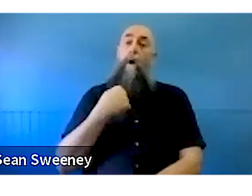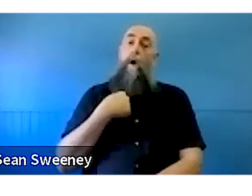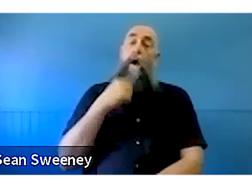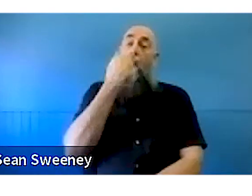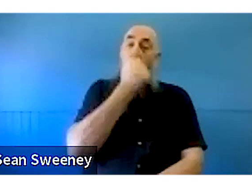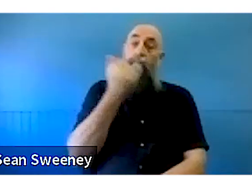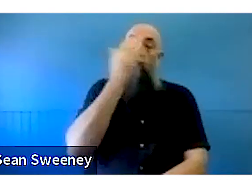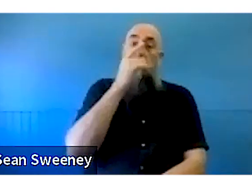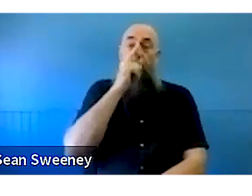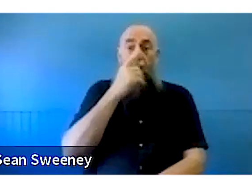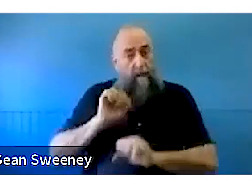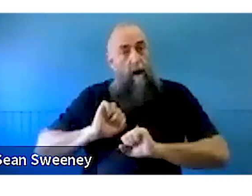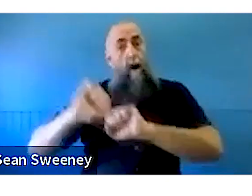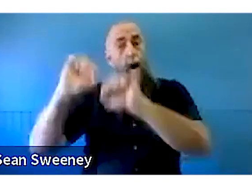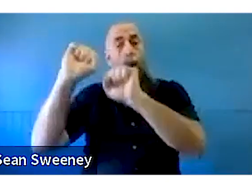It is called nuunaron.